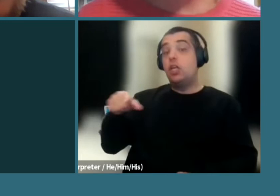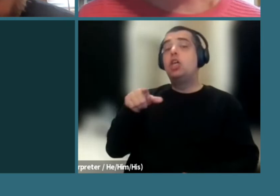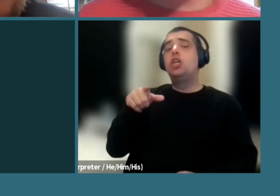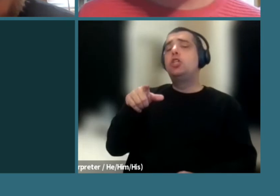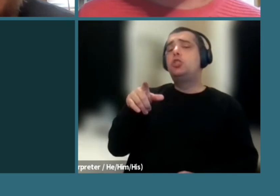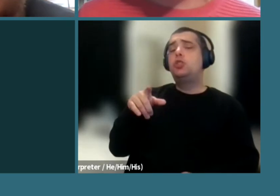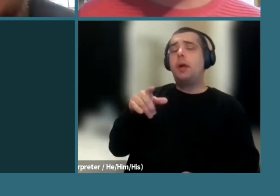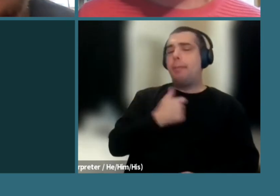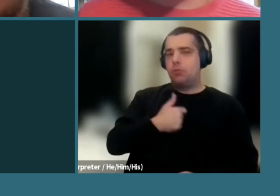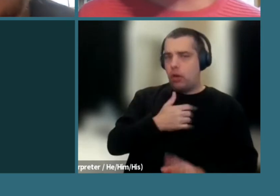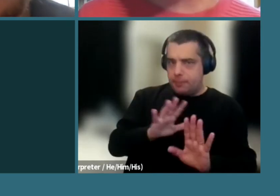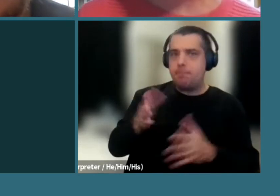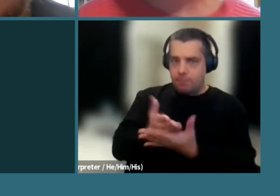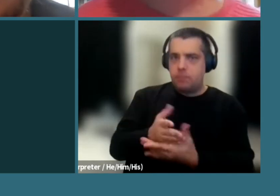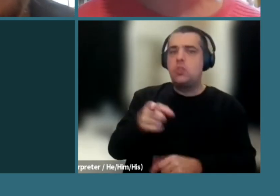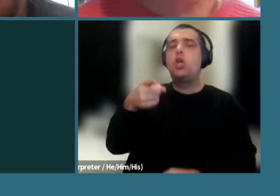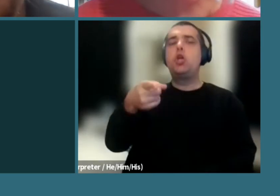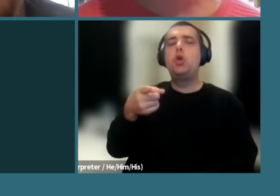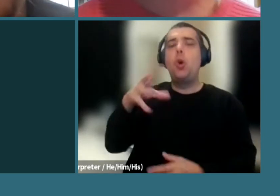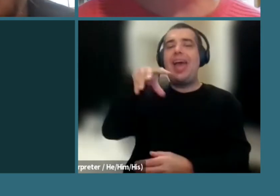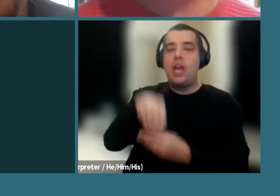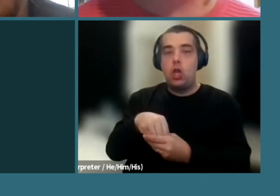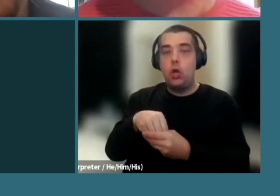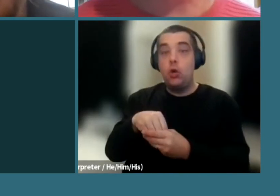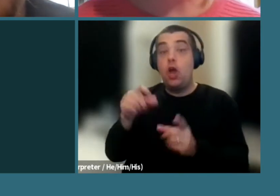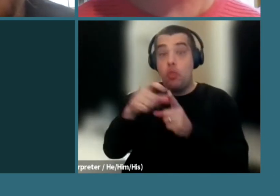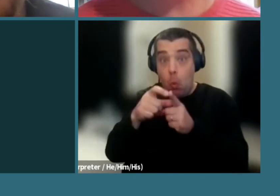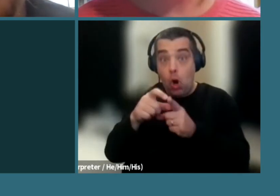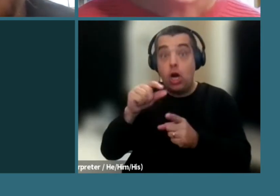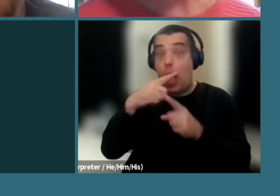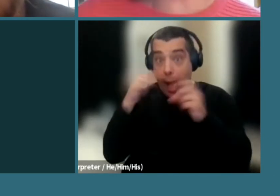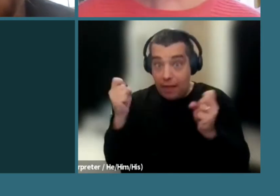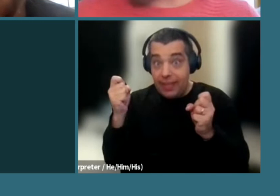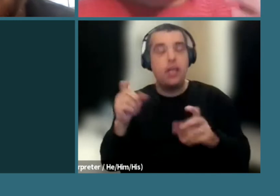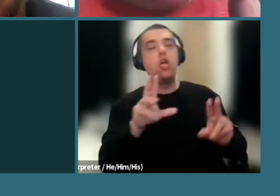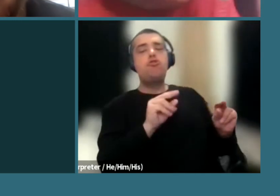I’m sorry, did you include the word ugly in your- [Ashleigh] - No, because I felt like it was wrong!